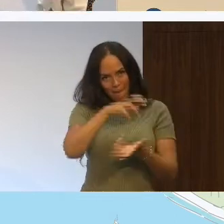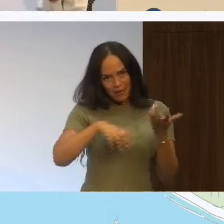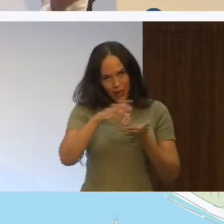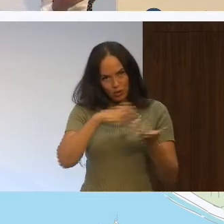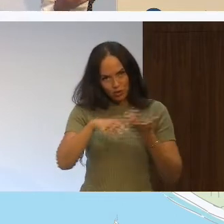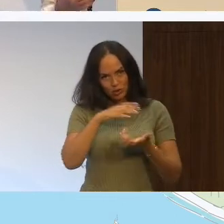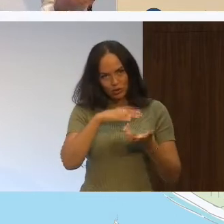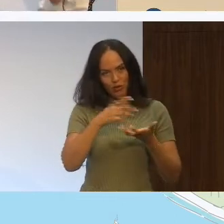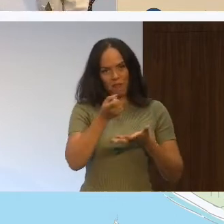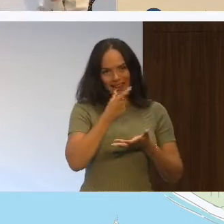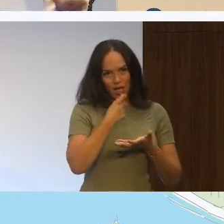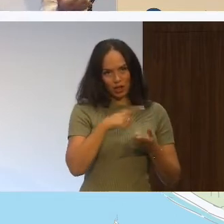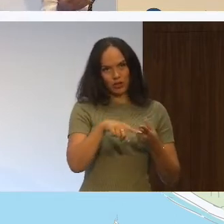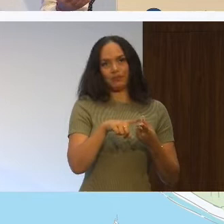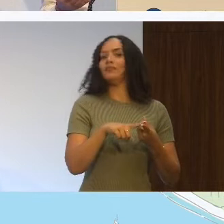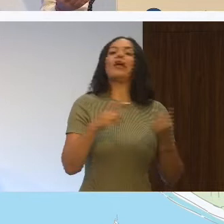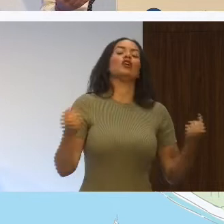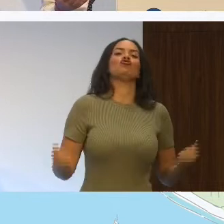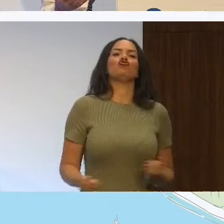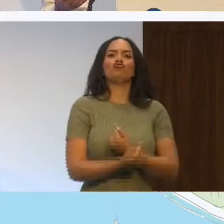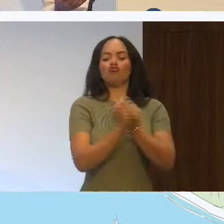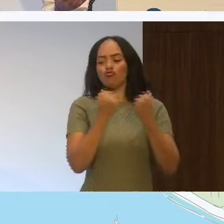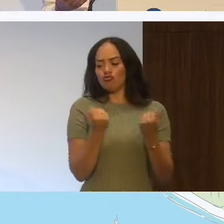So typically we say you take a strong non-steroidal anti-inflammatory drug,